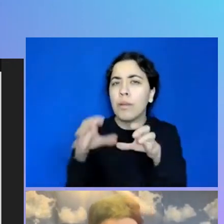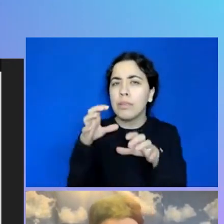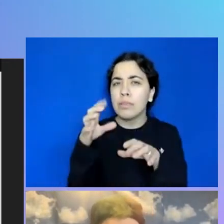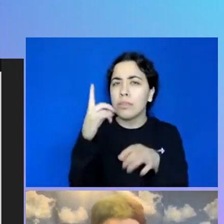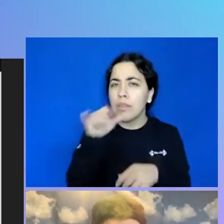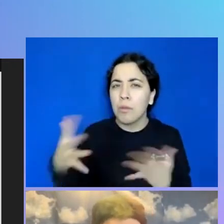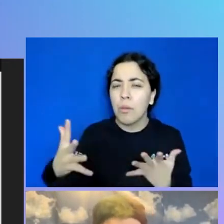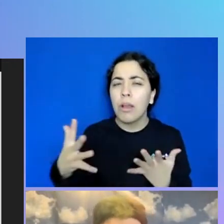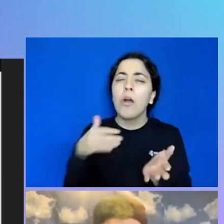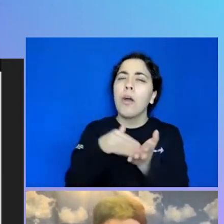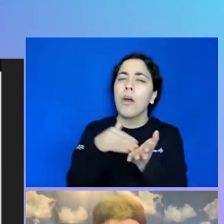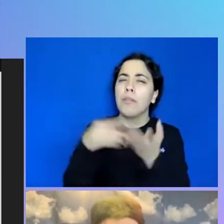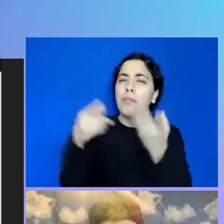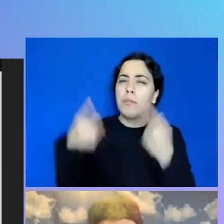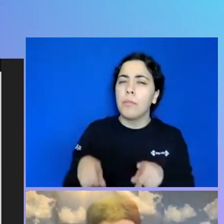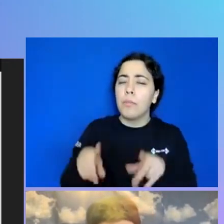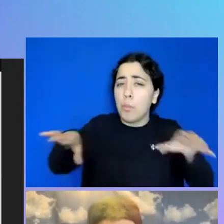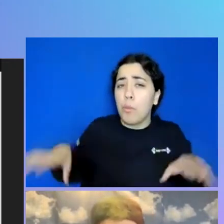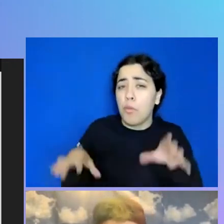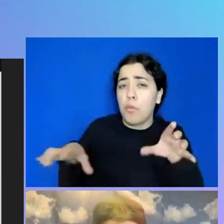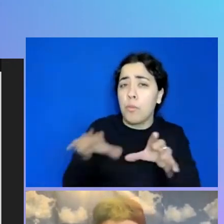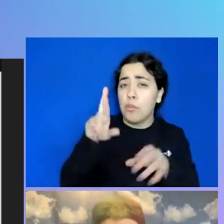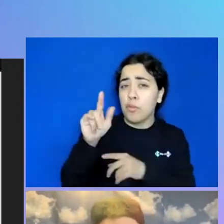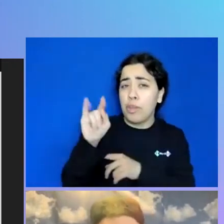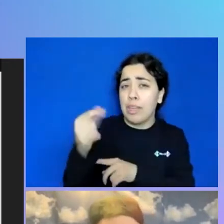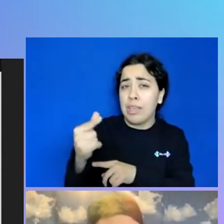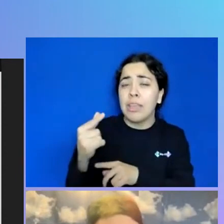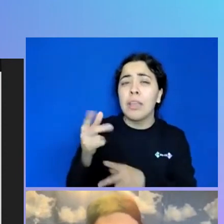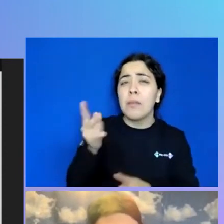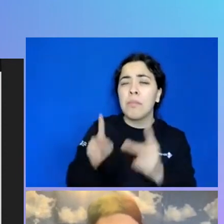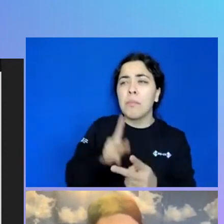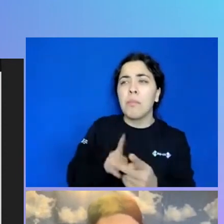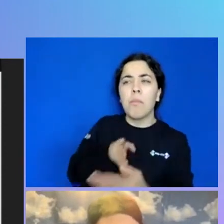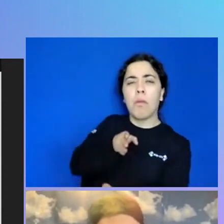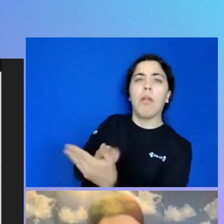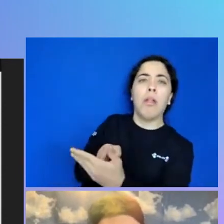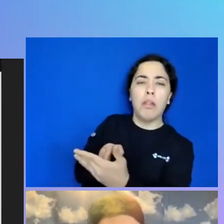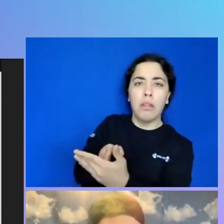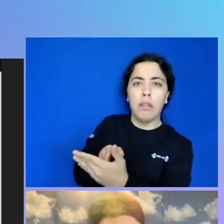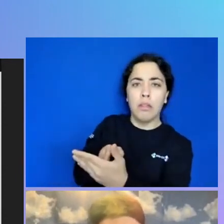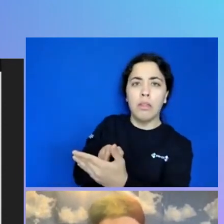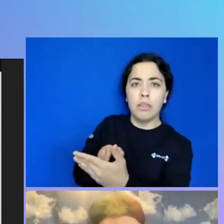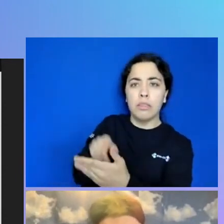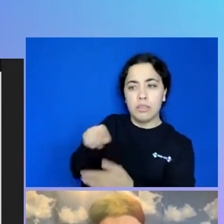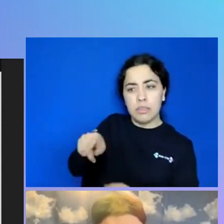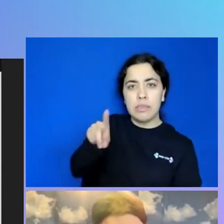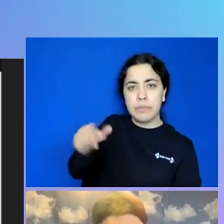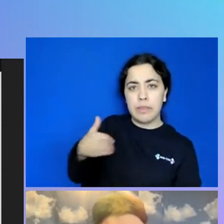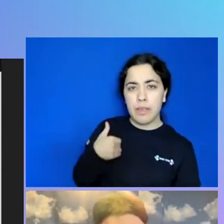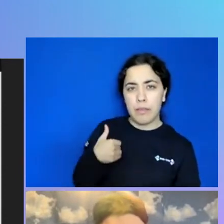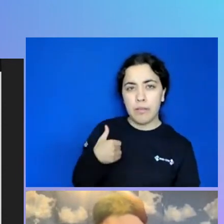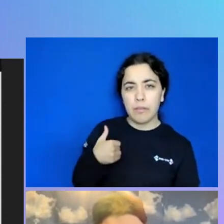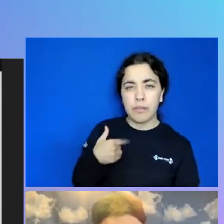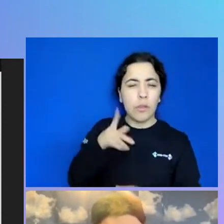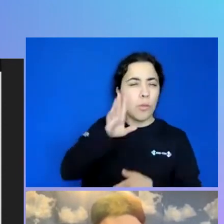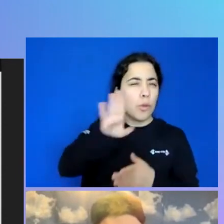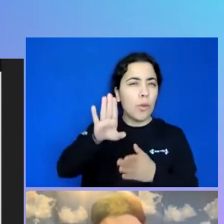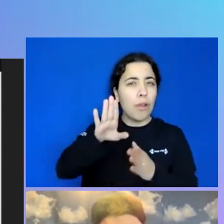ratings are used as a tool against people with disabilities